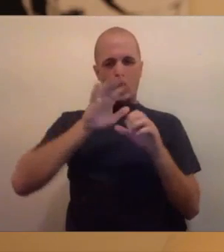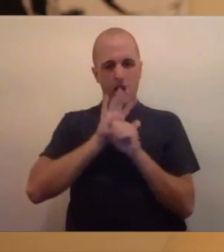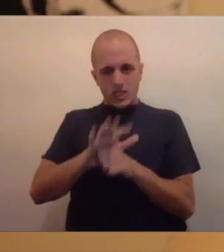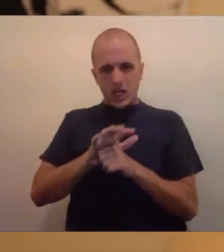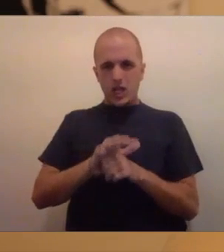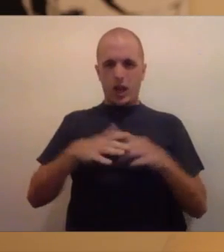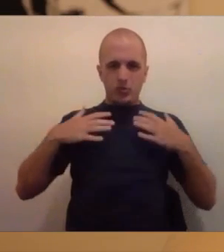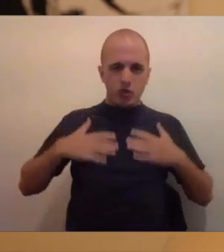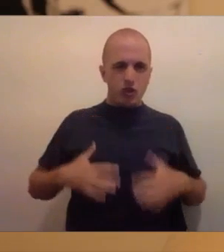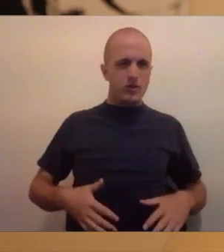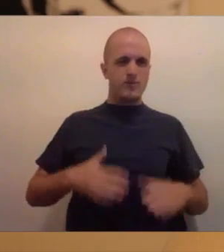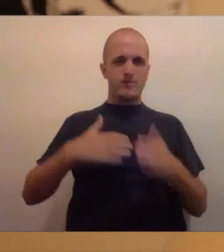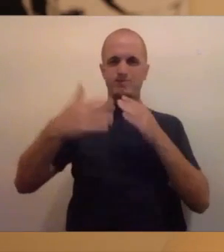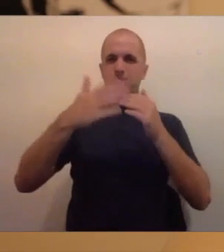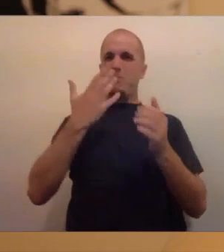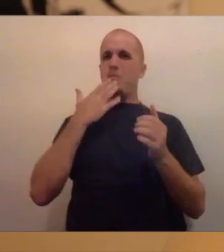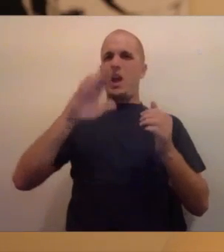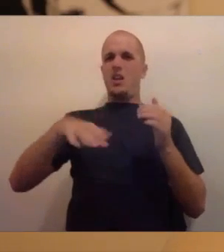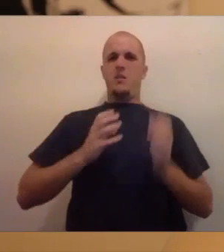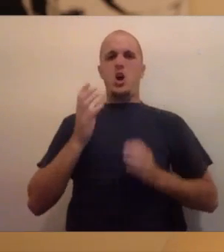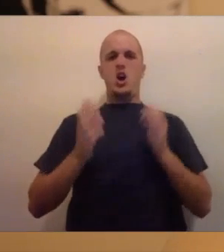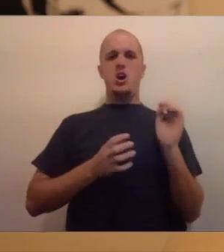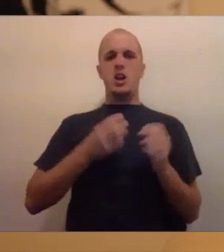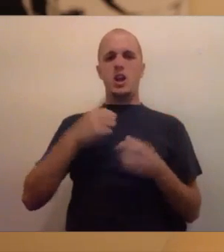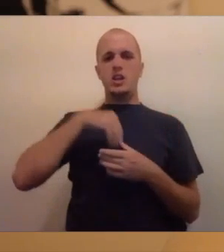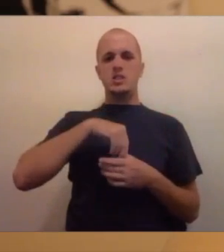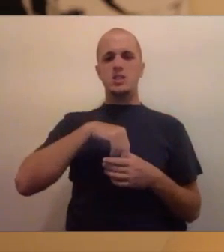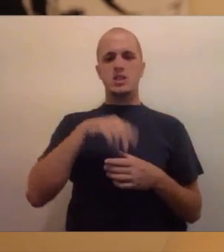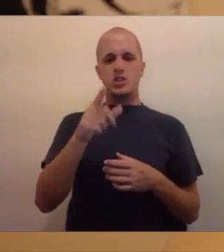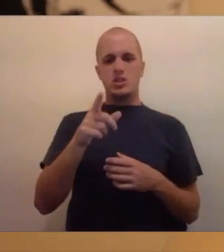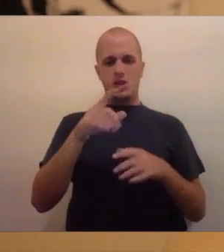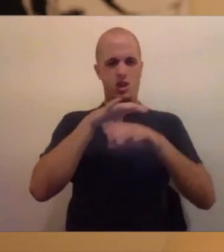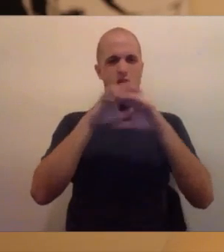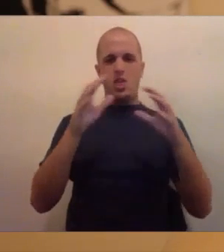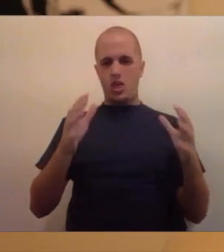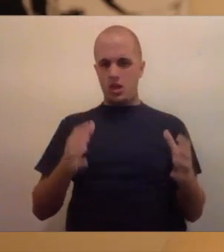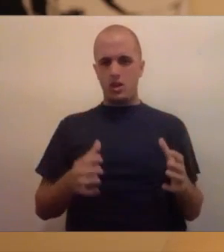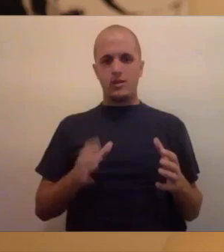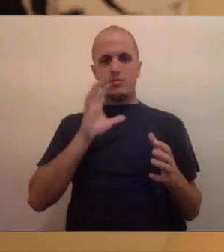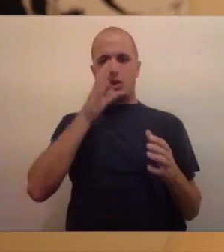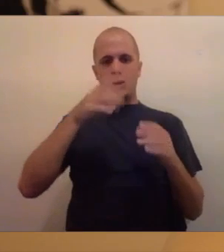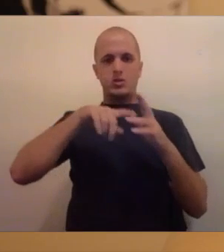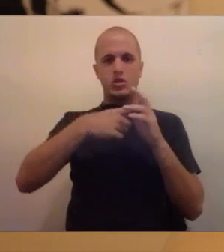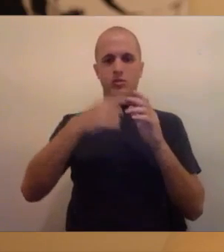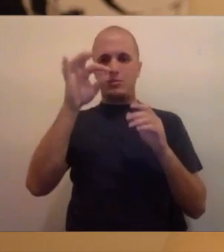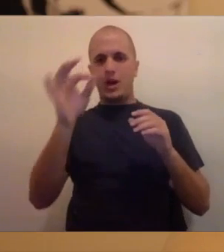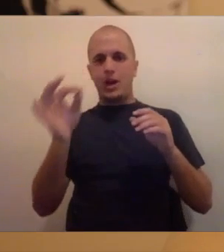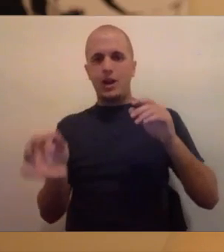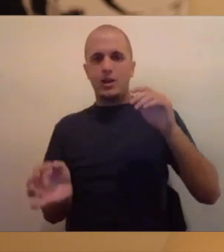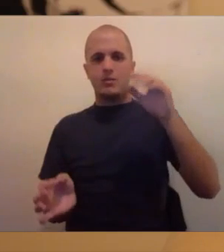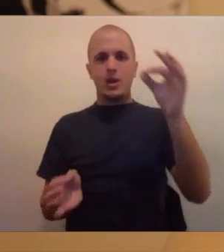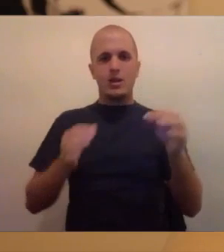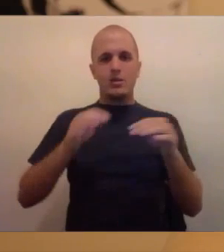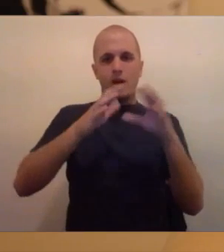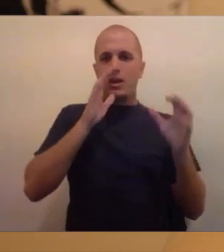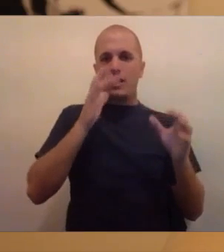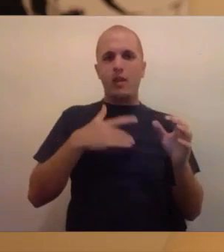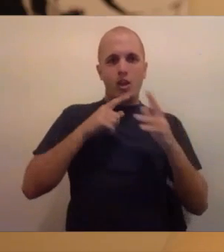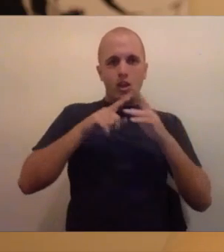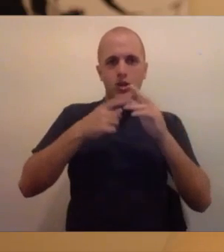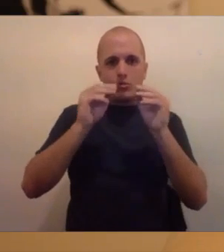the illusions, the layers of your stress, your depression, whatever happened in